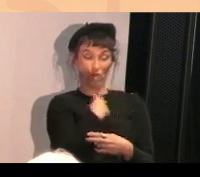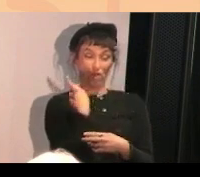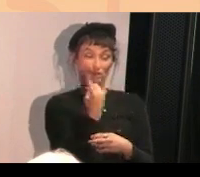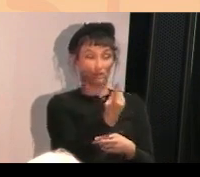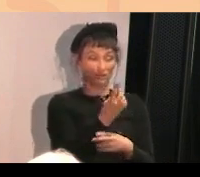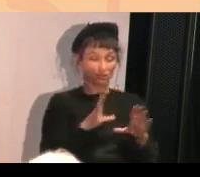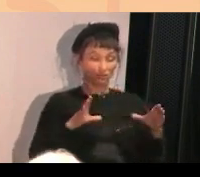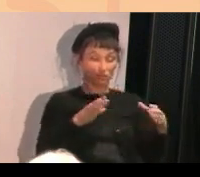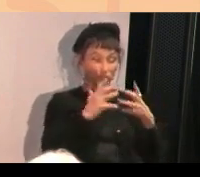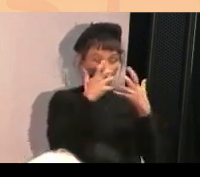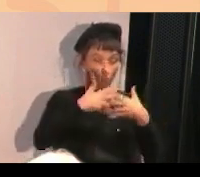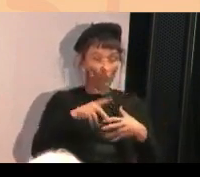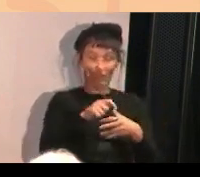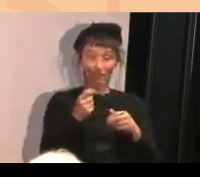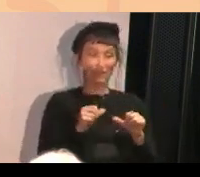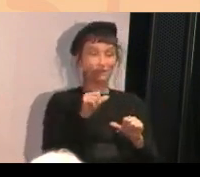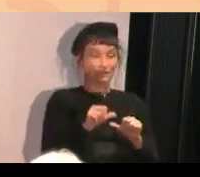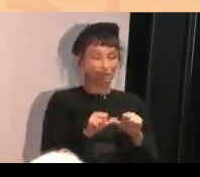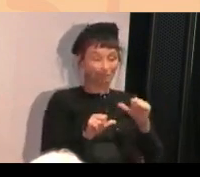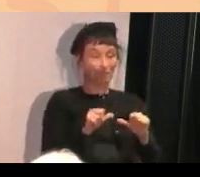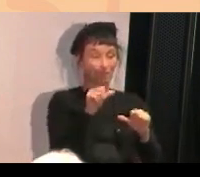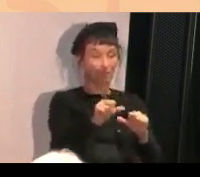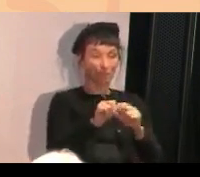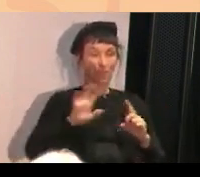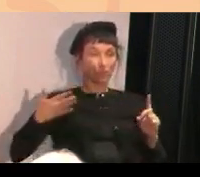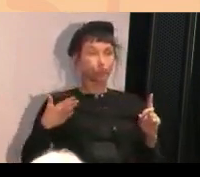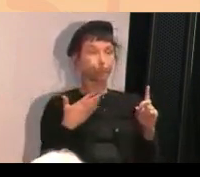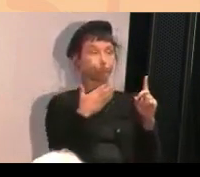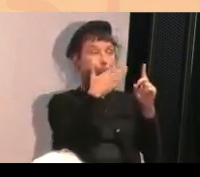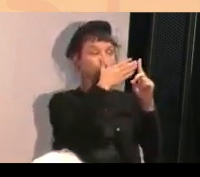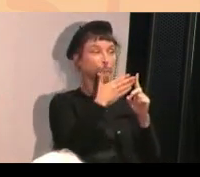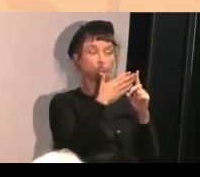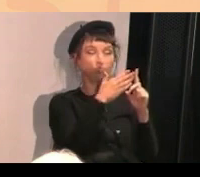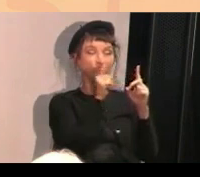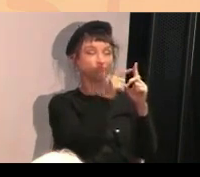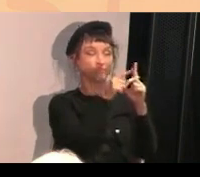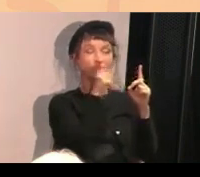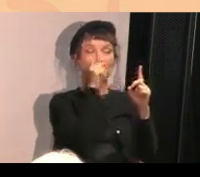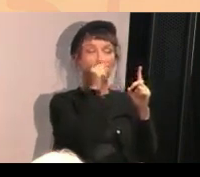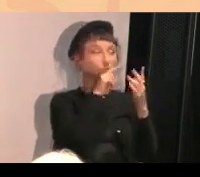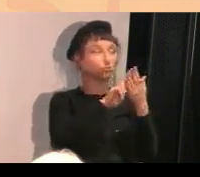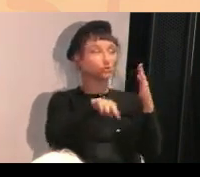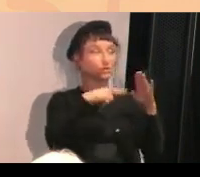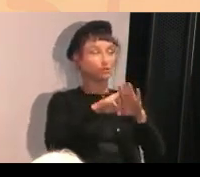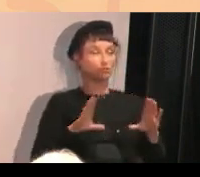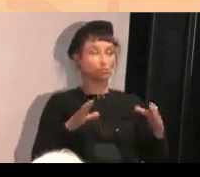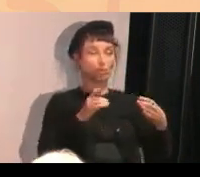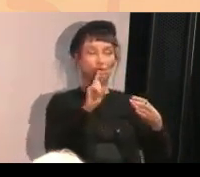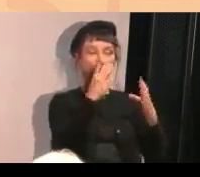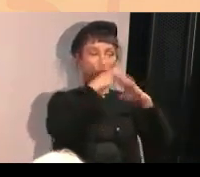the next steps on the journey towards a potential national body for First Nations arts and culture